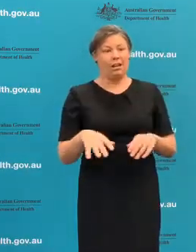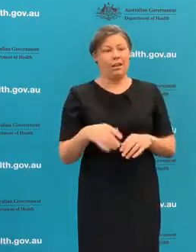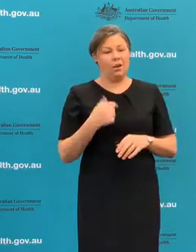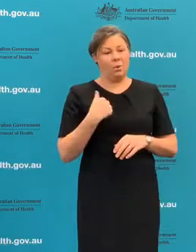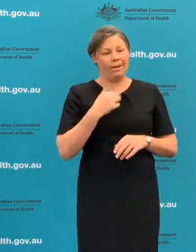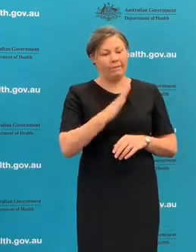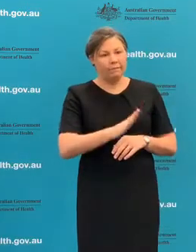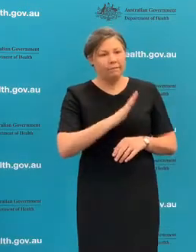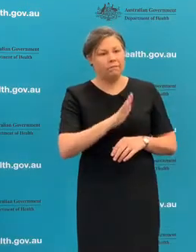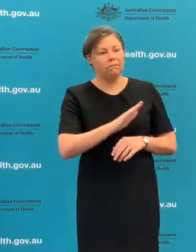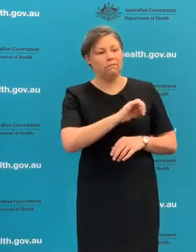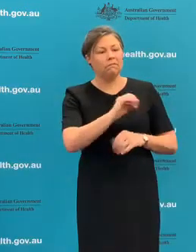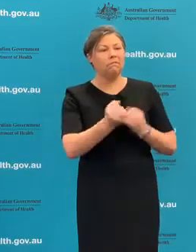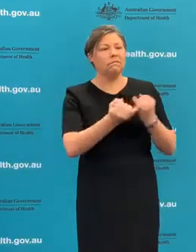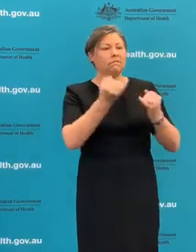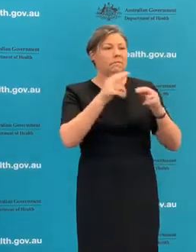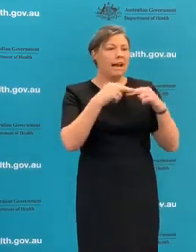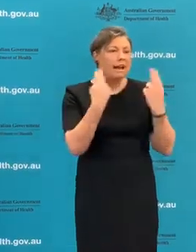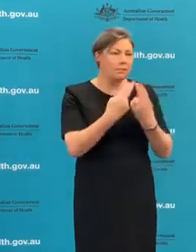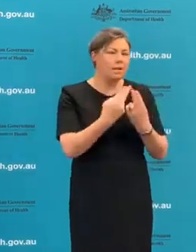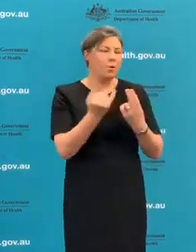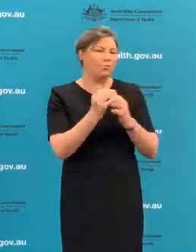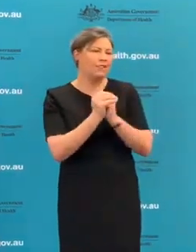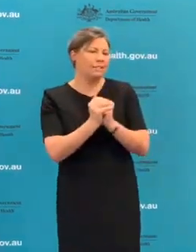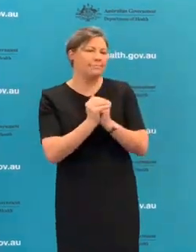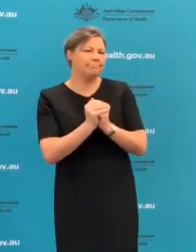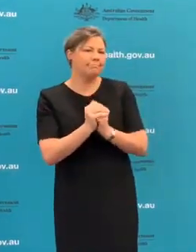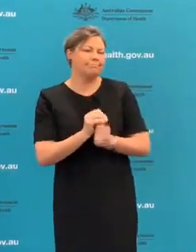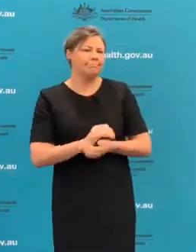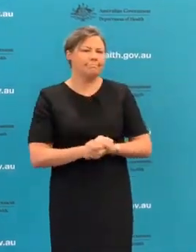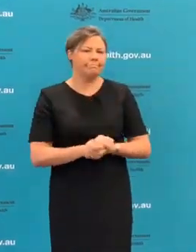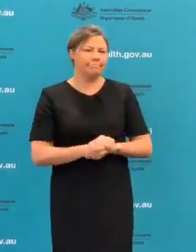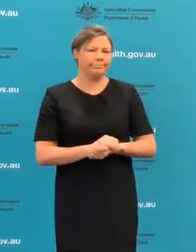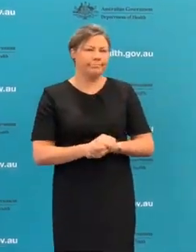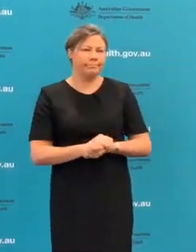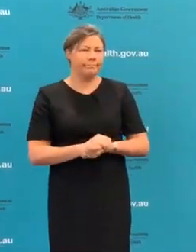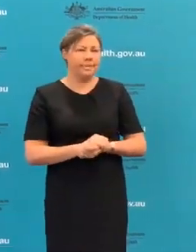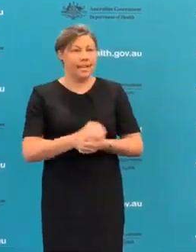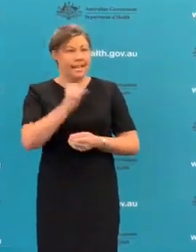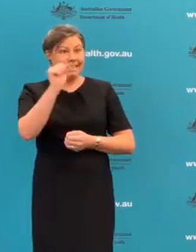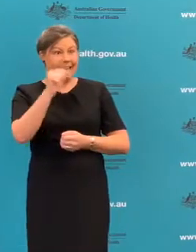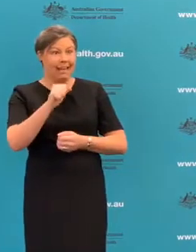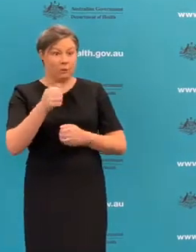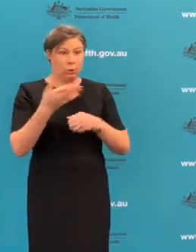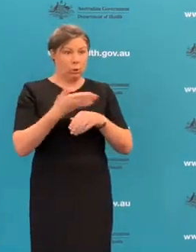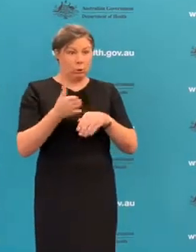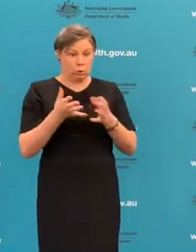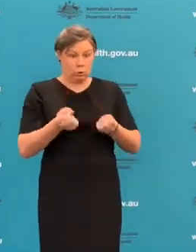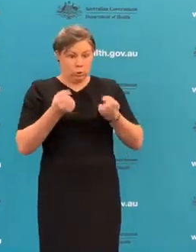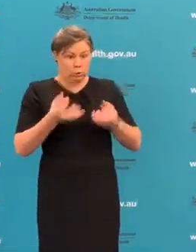and with their family members and their loved ones. Despite the fall in the number of cases the high daily number of deaths